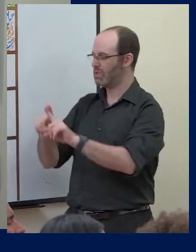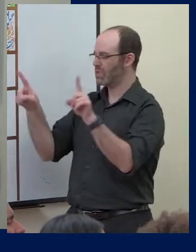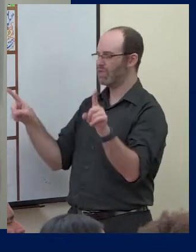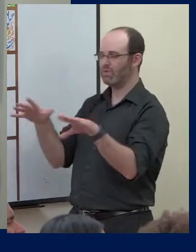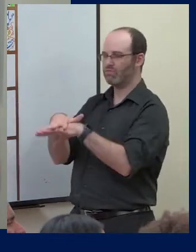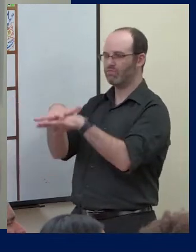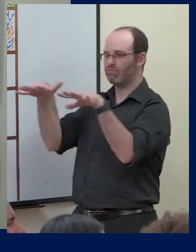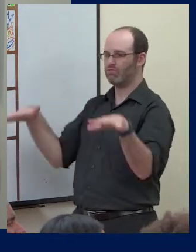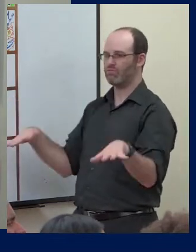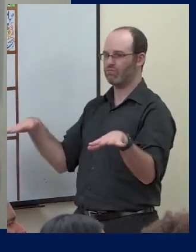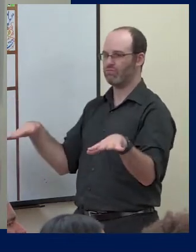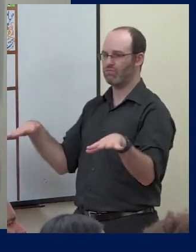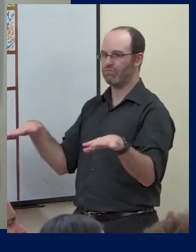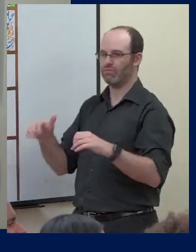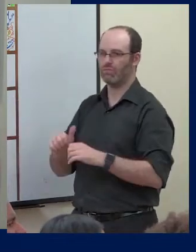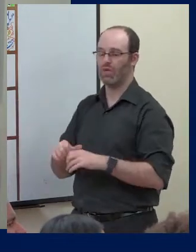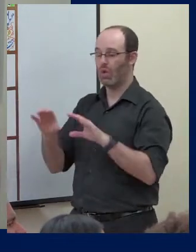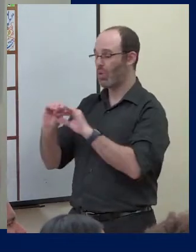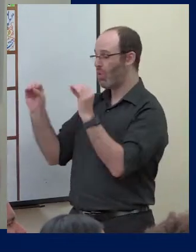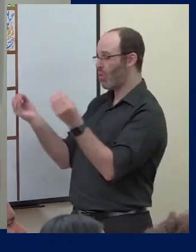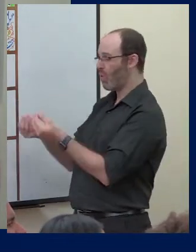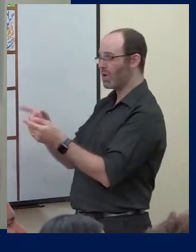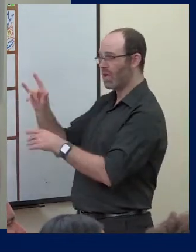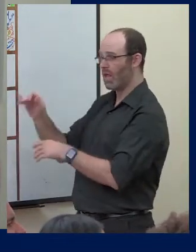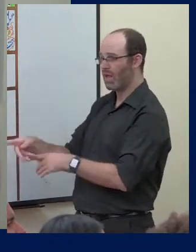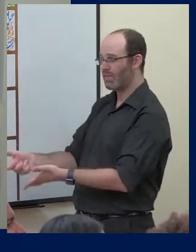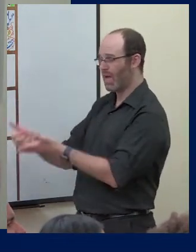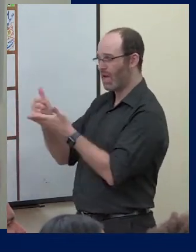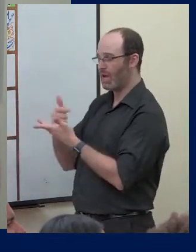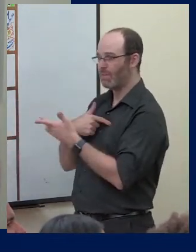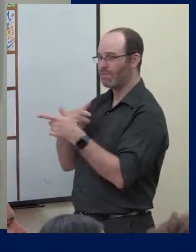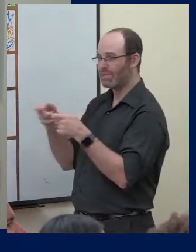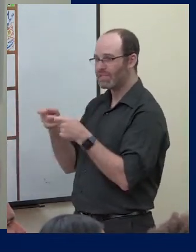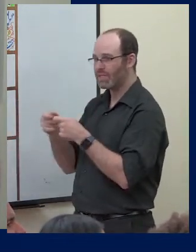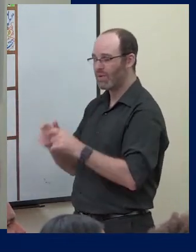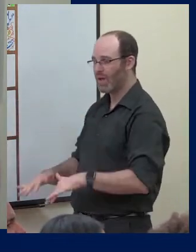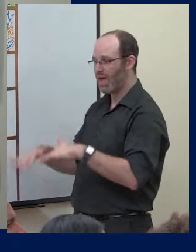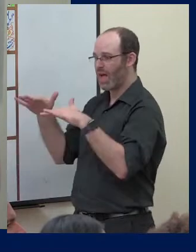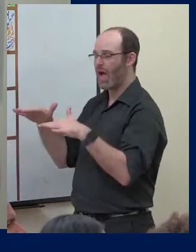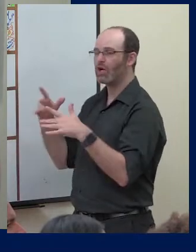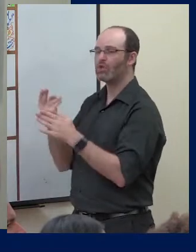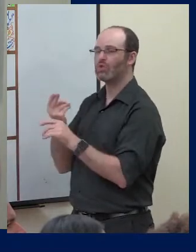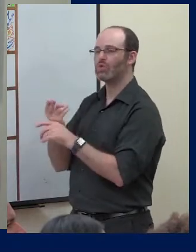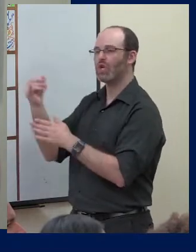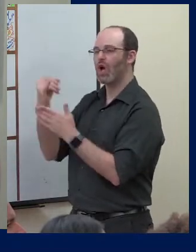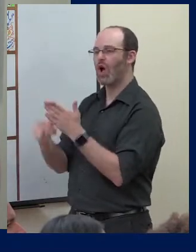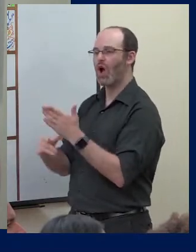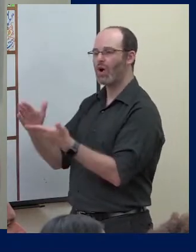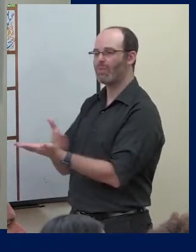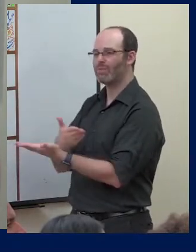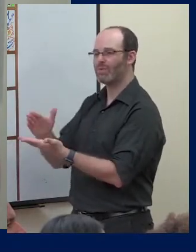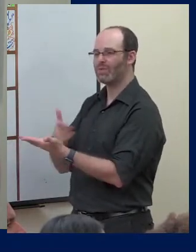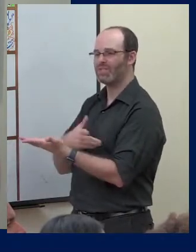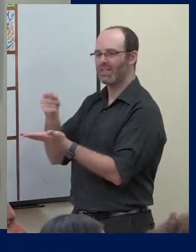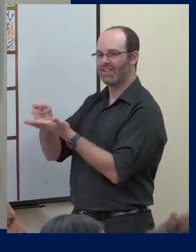But the organization help me deal with my anxiety with the art and music therapy that the girls and I were having.